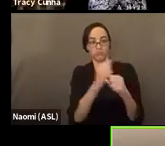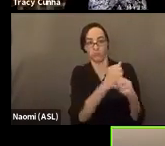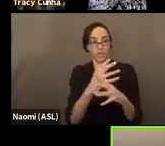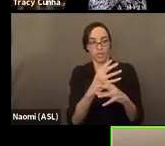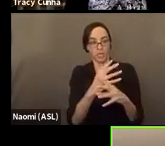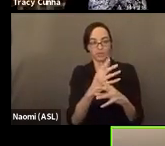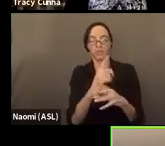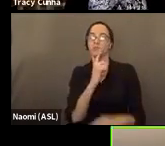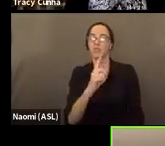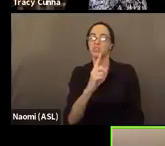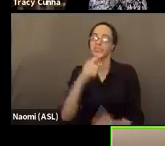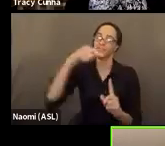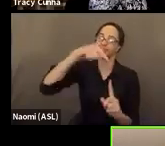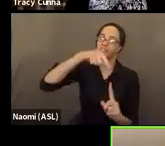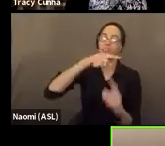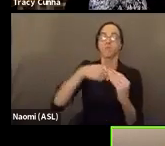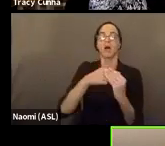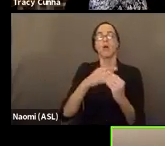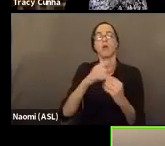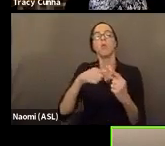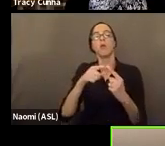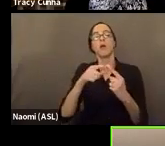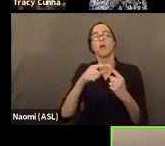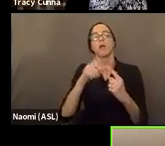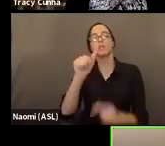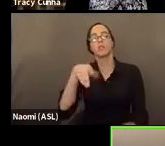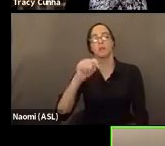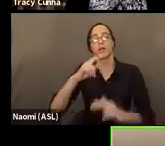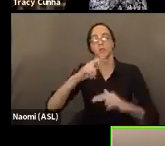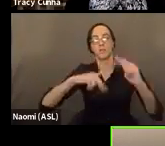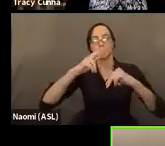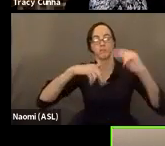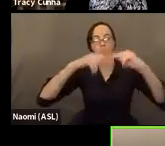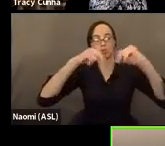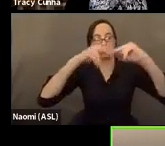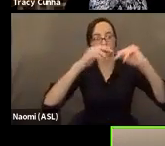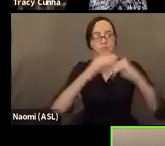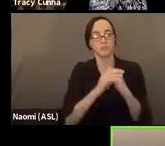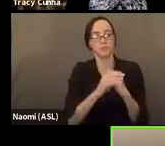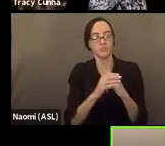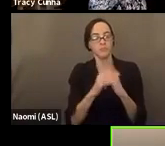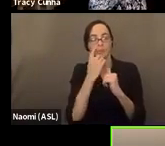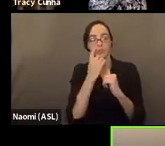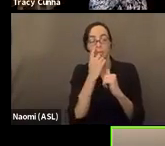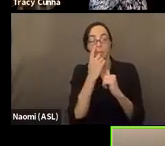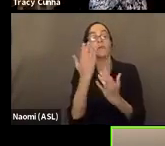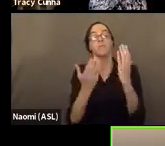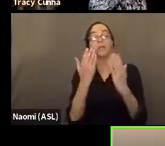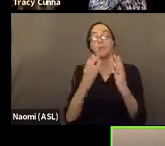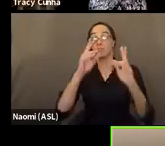question knows what year that was um but all new building was required to be earthquake